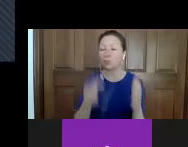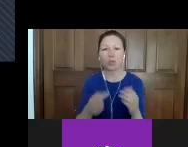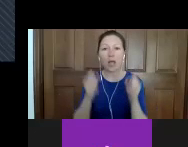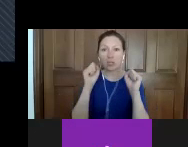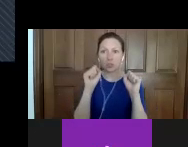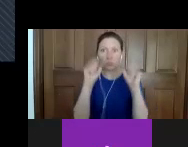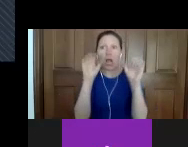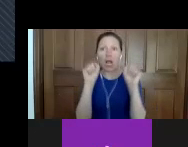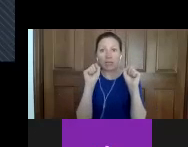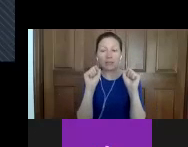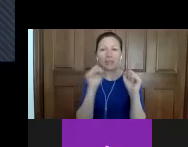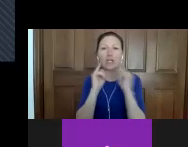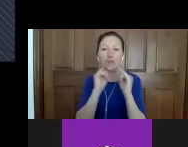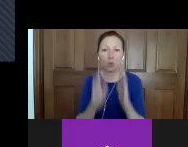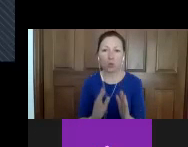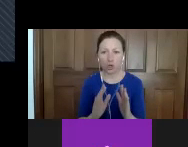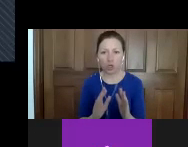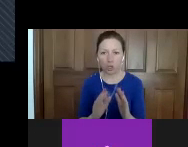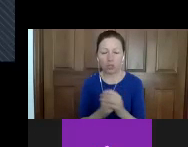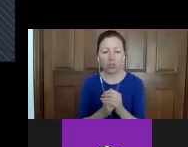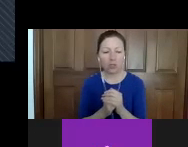Guess what? They're not going to revoke that interview. They're going to keep doing it.